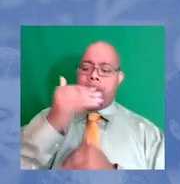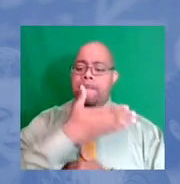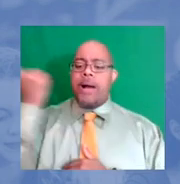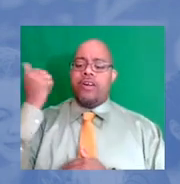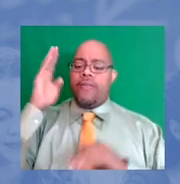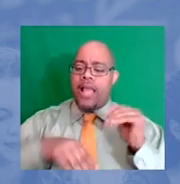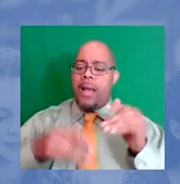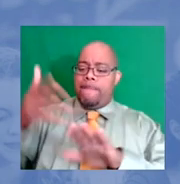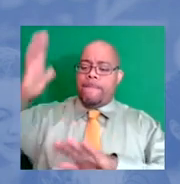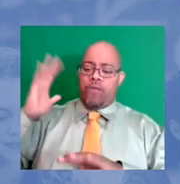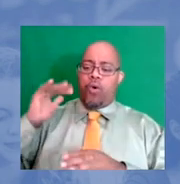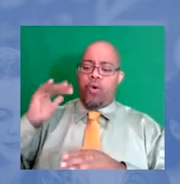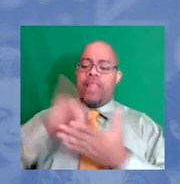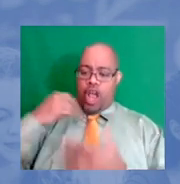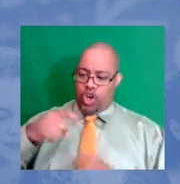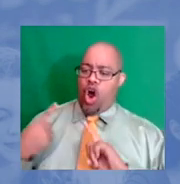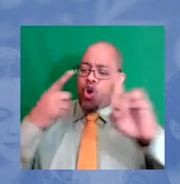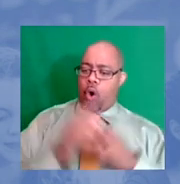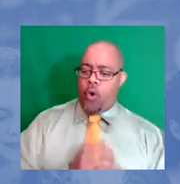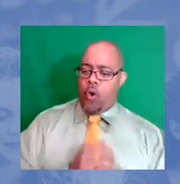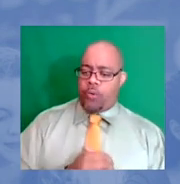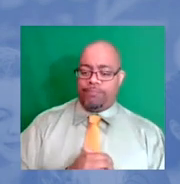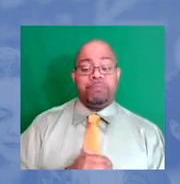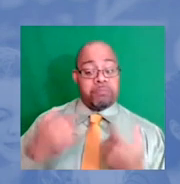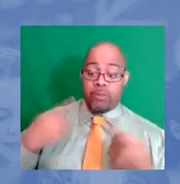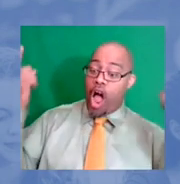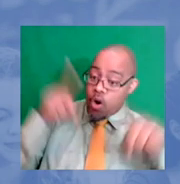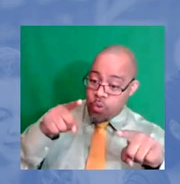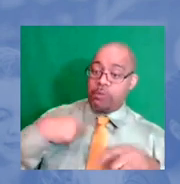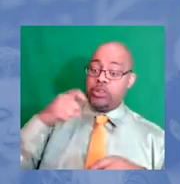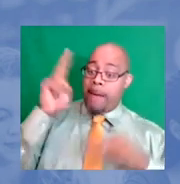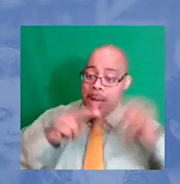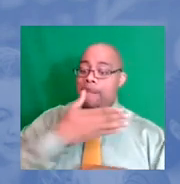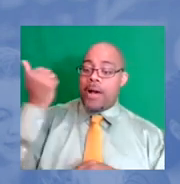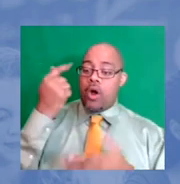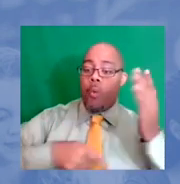COULDN'T AGREE MORE AS WE BUILD BACK BETTER. IT'S NOT RETURN TO NORMALCY AND WE HEARD OUR